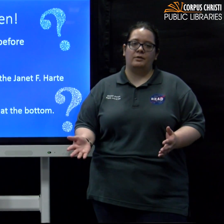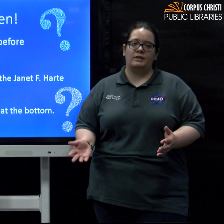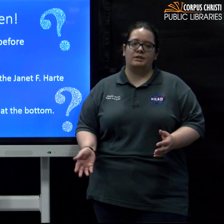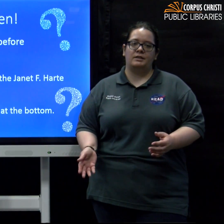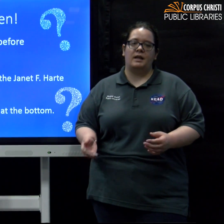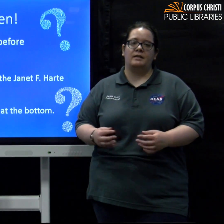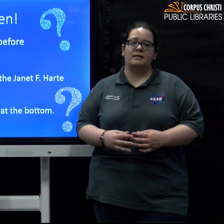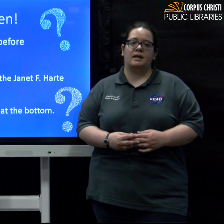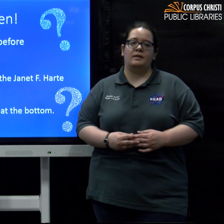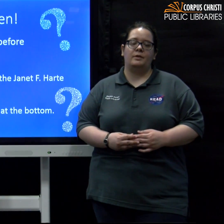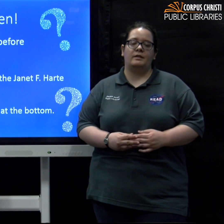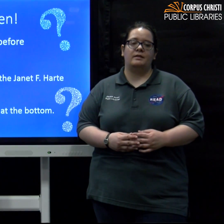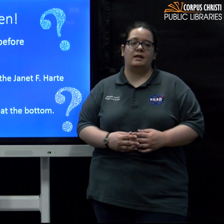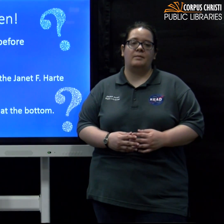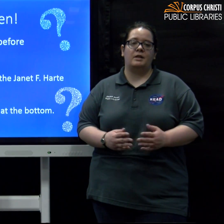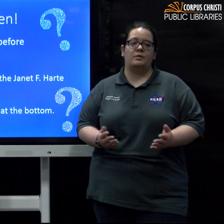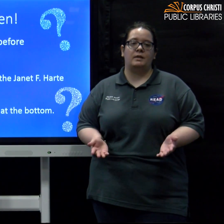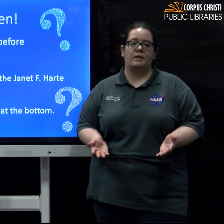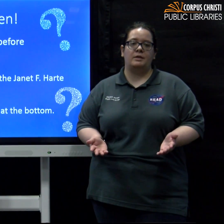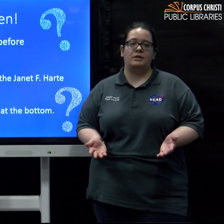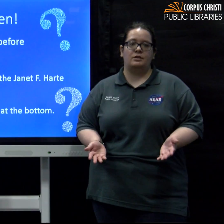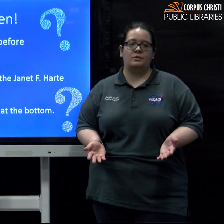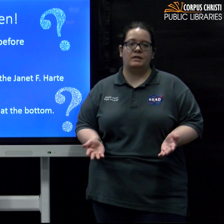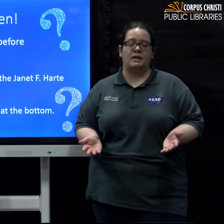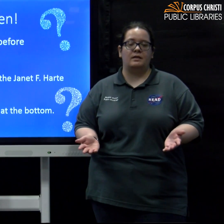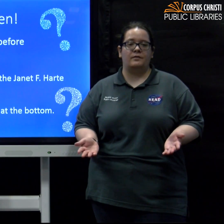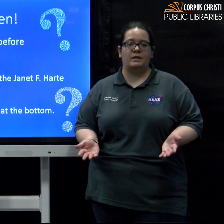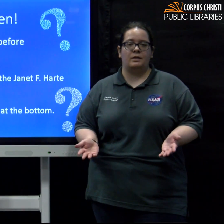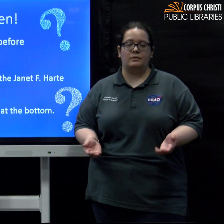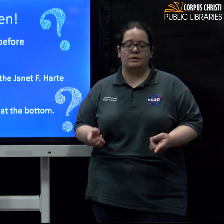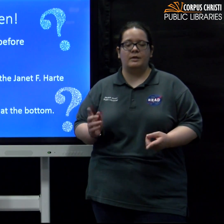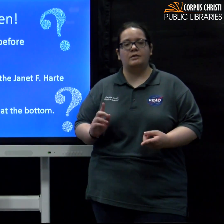question and then sign it with the name that you would like me to use in the video. So whether